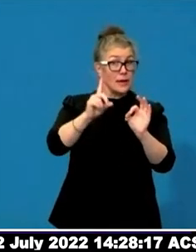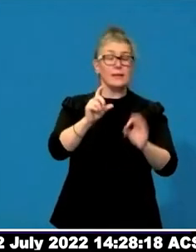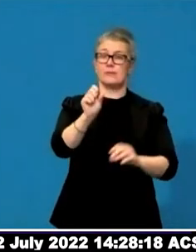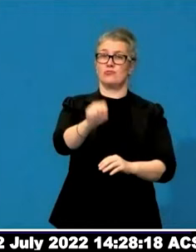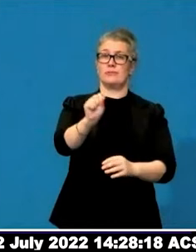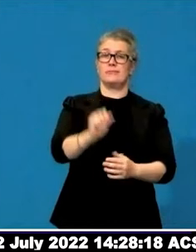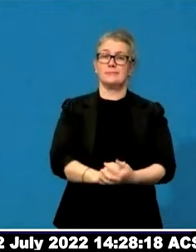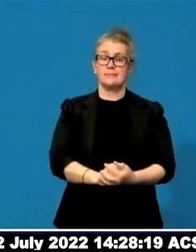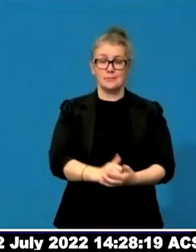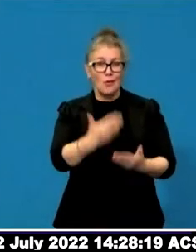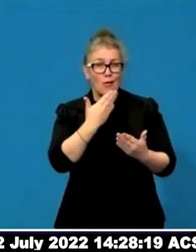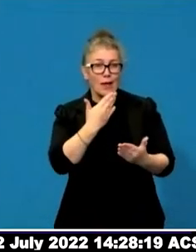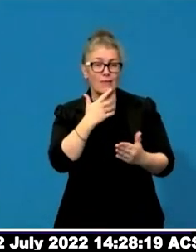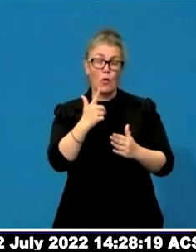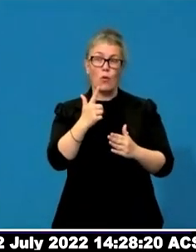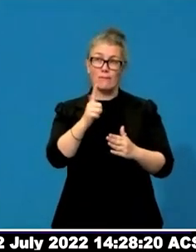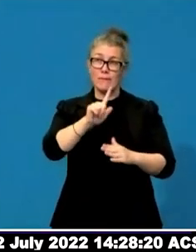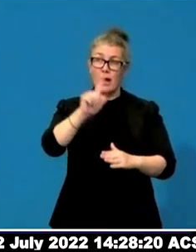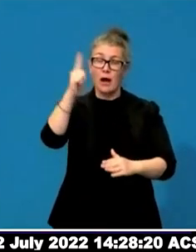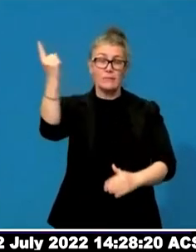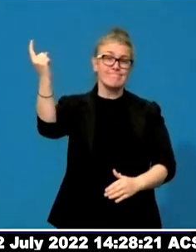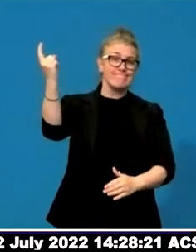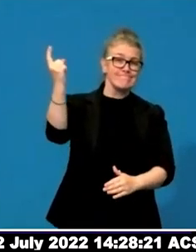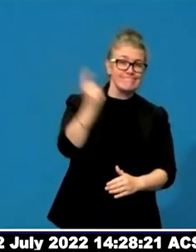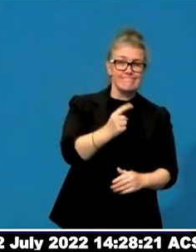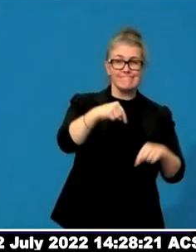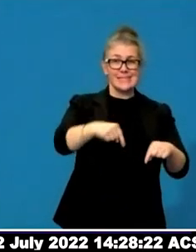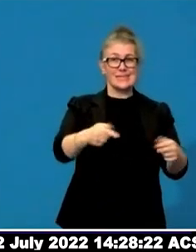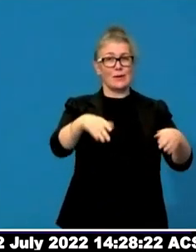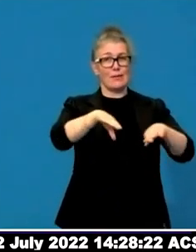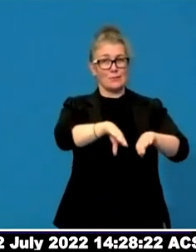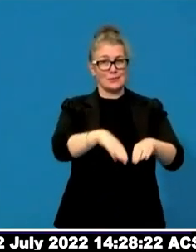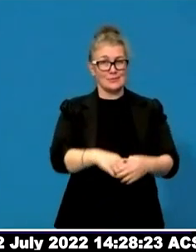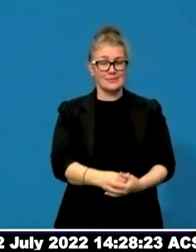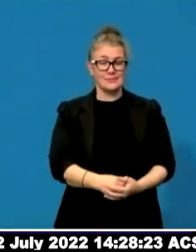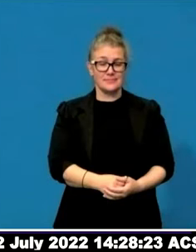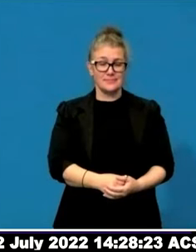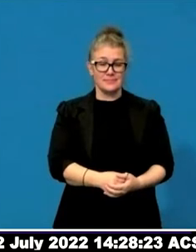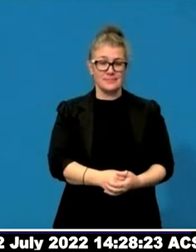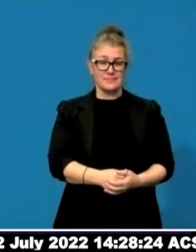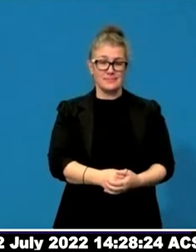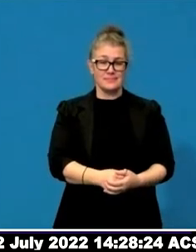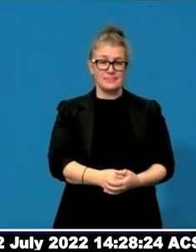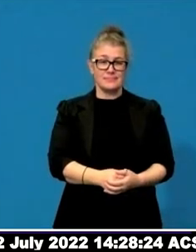So thank you for making the rather long trip to Alice Springs, and we look forward to hearing your evidence.